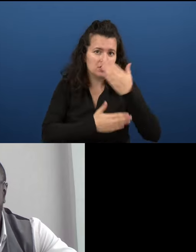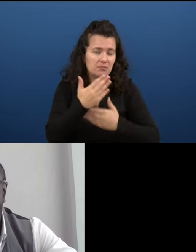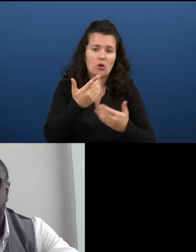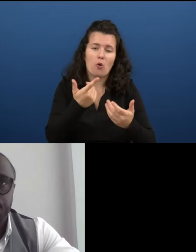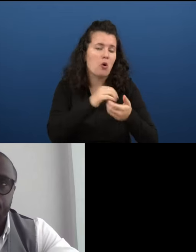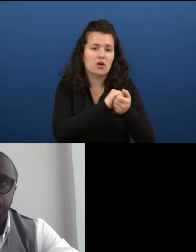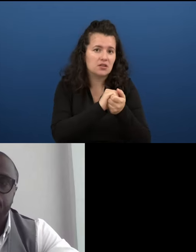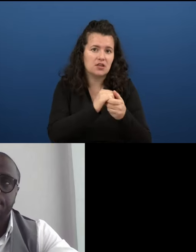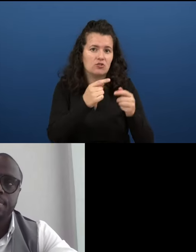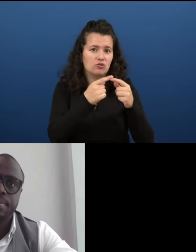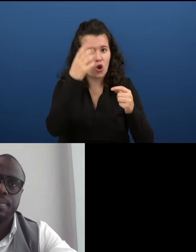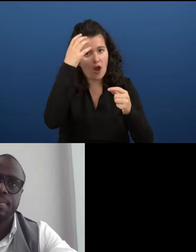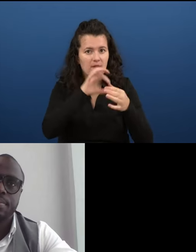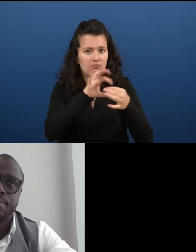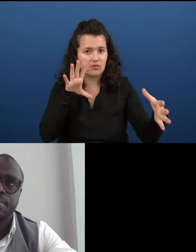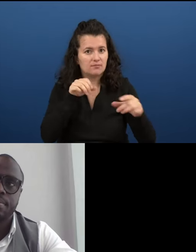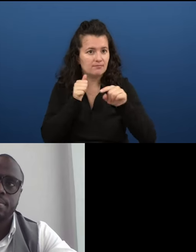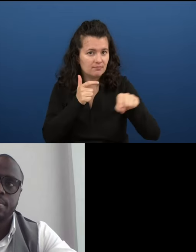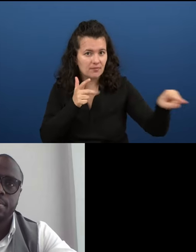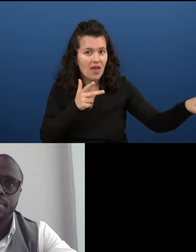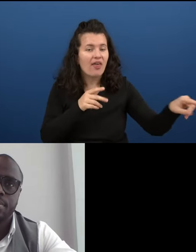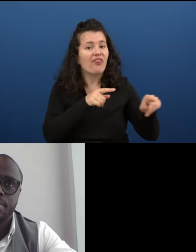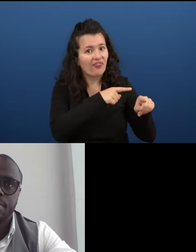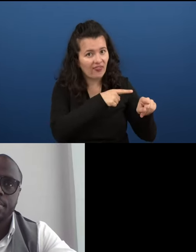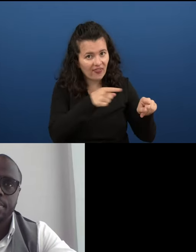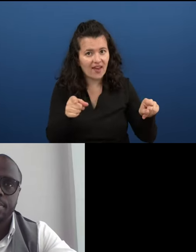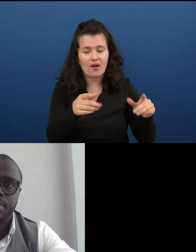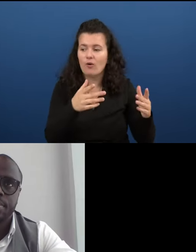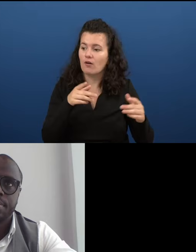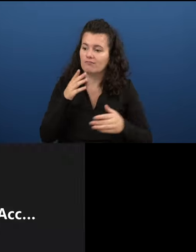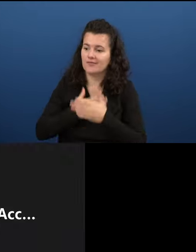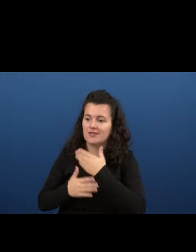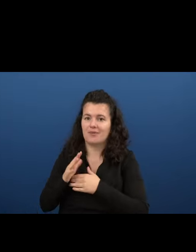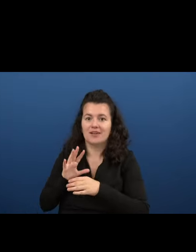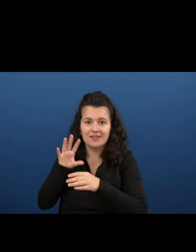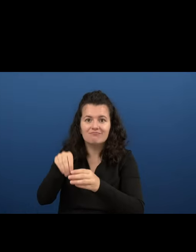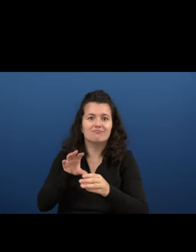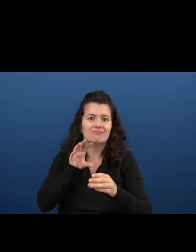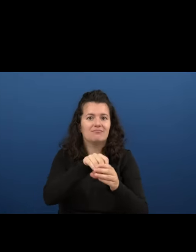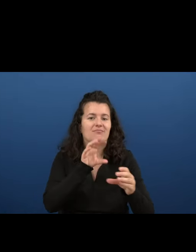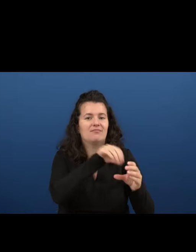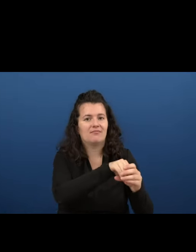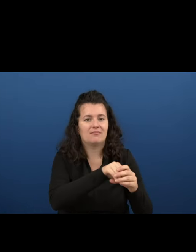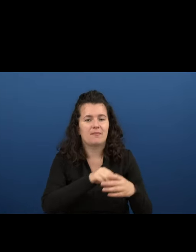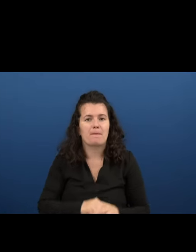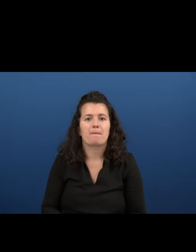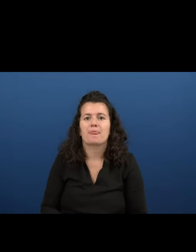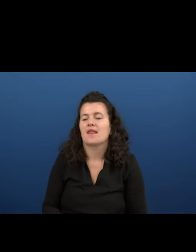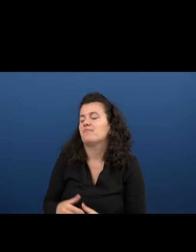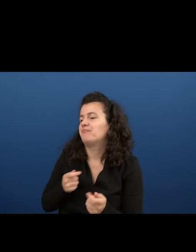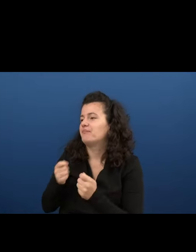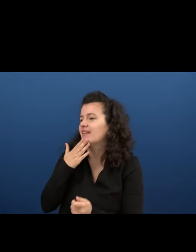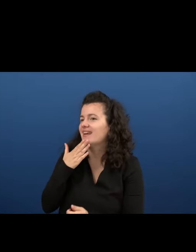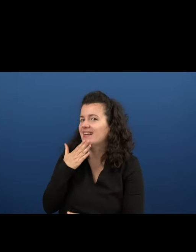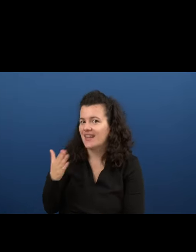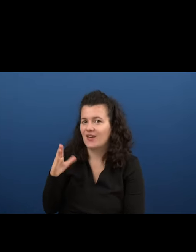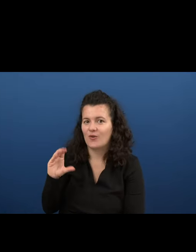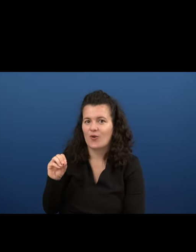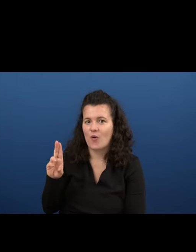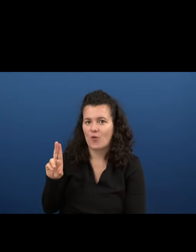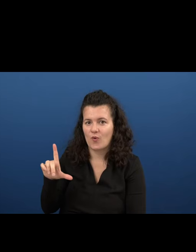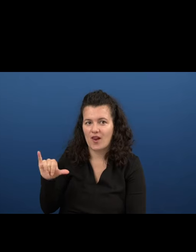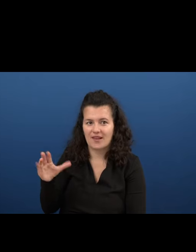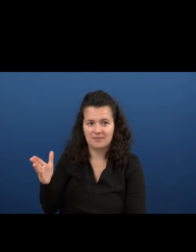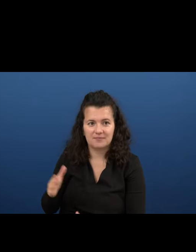11:25:19 Now, please access the 10 community. 11:25:27 Messy f&e mama.